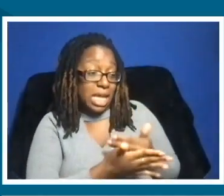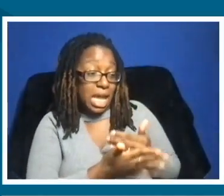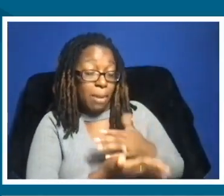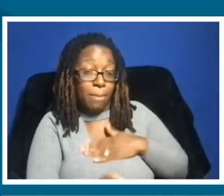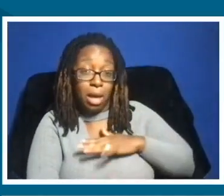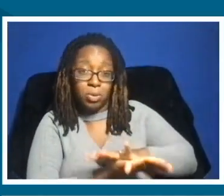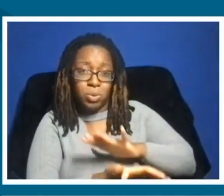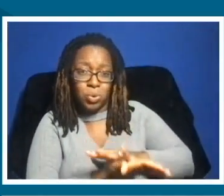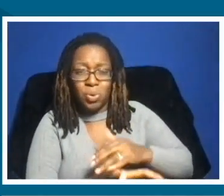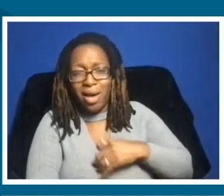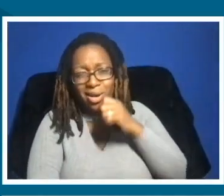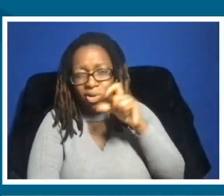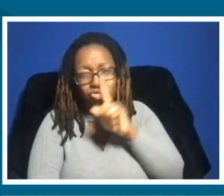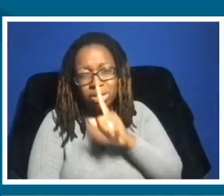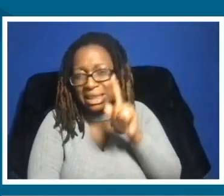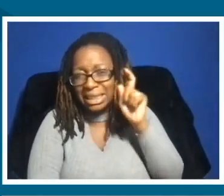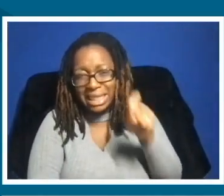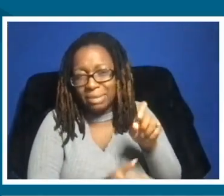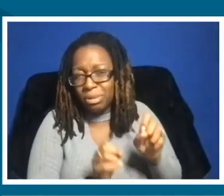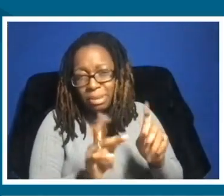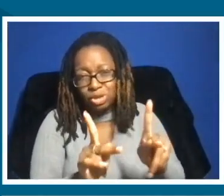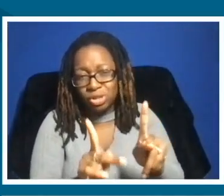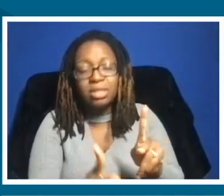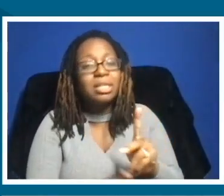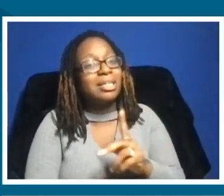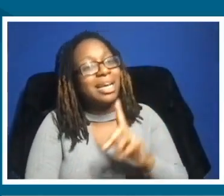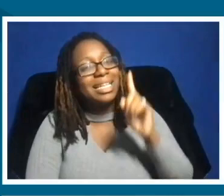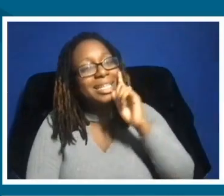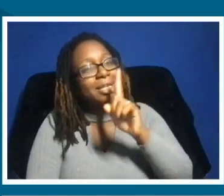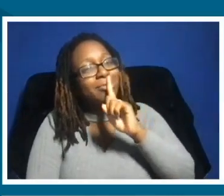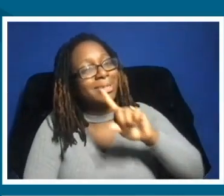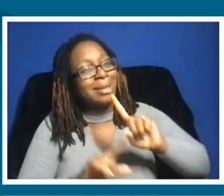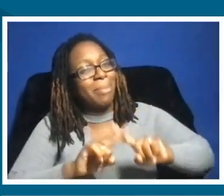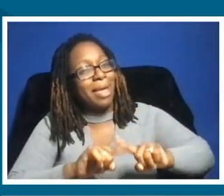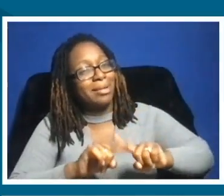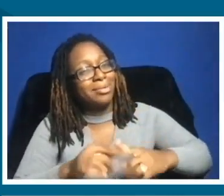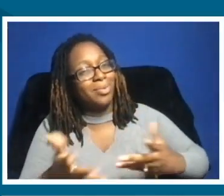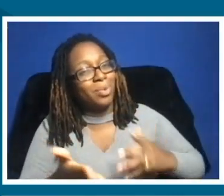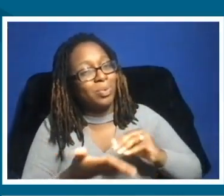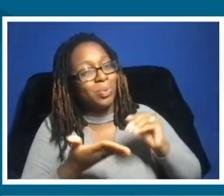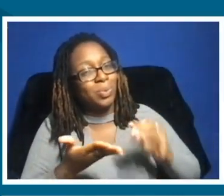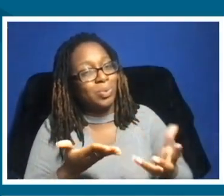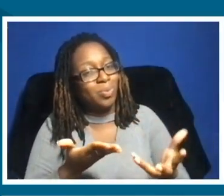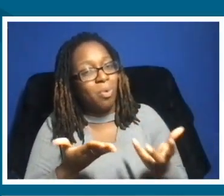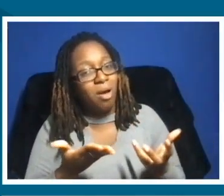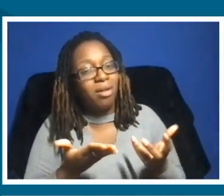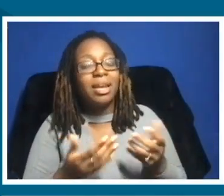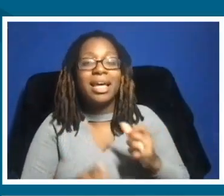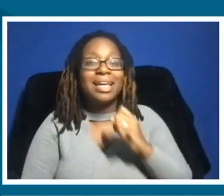so i think it depends on the context of what students are trying to do um it's